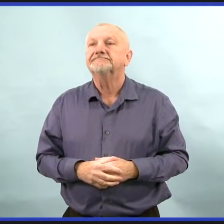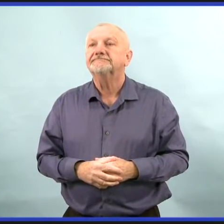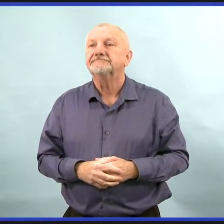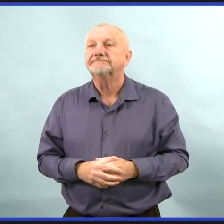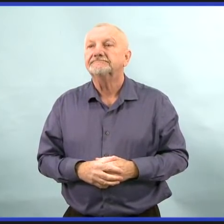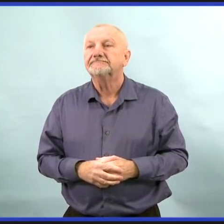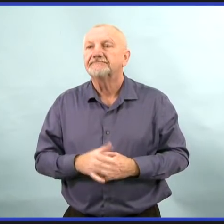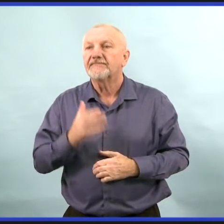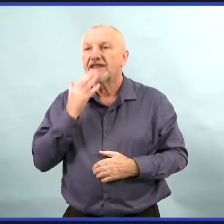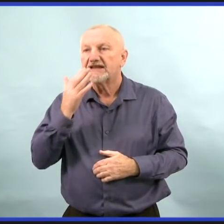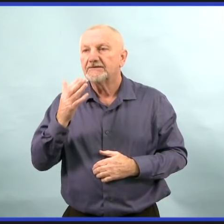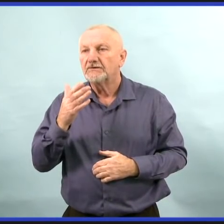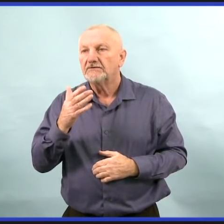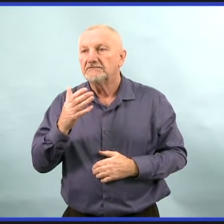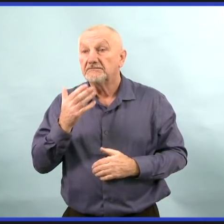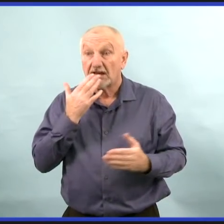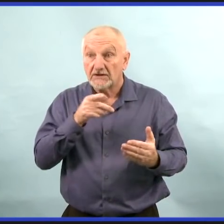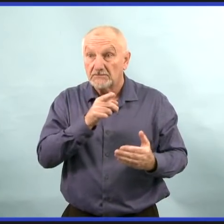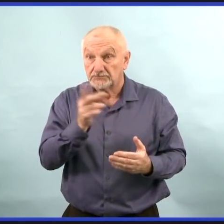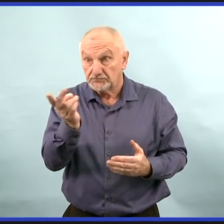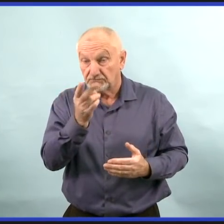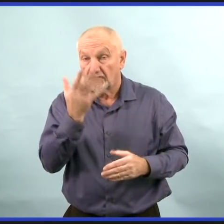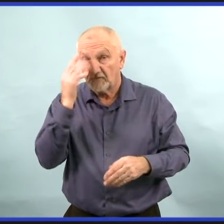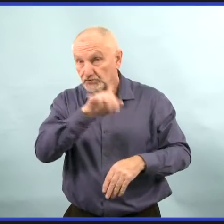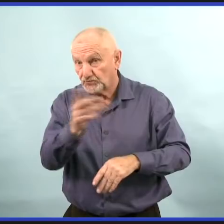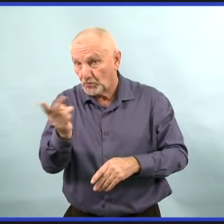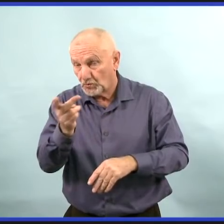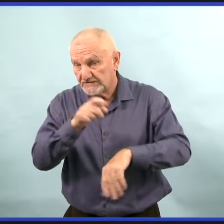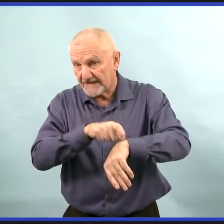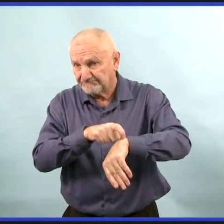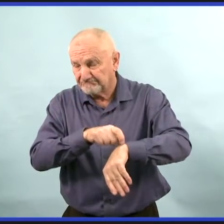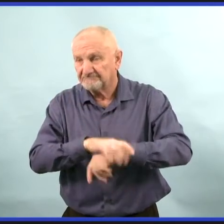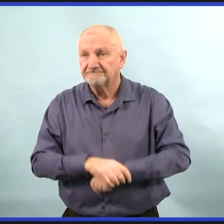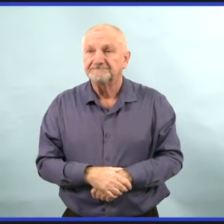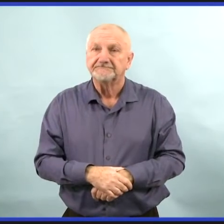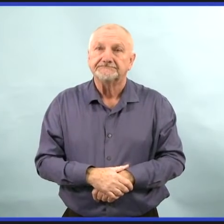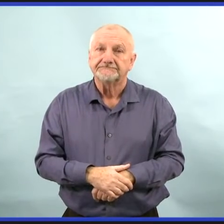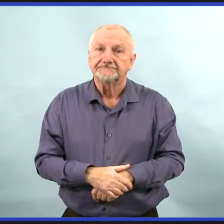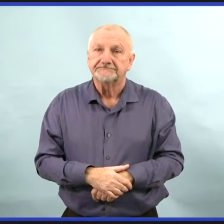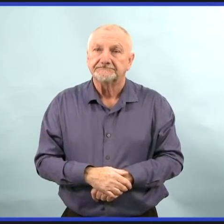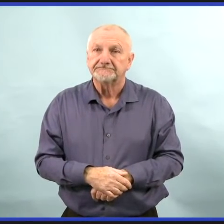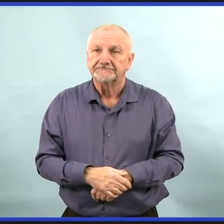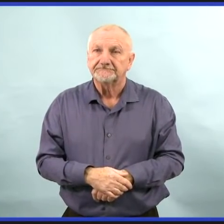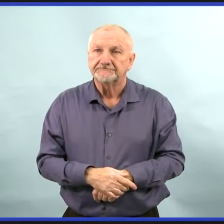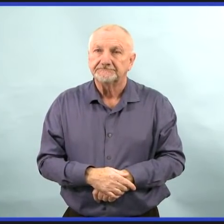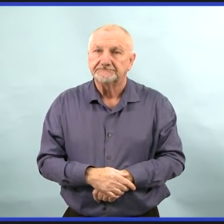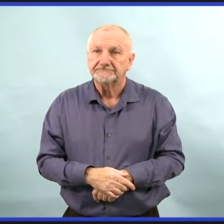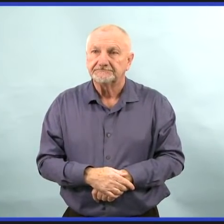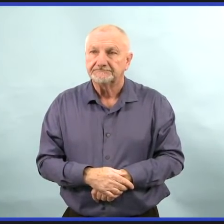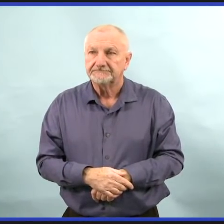doctors for your time uh i just thought some early returns on uh the myocarditis risk among pediatric